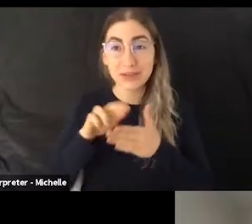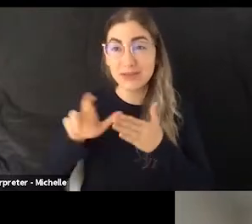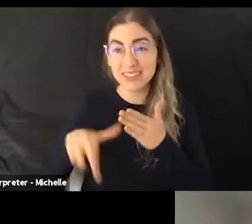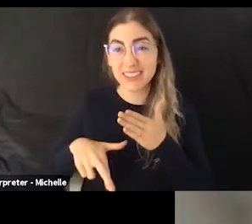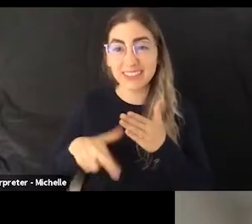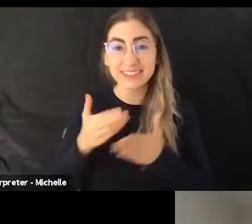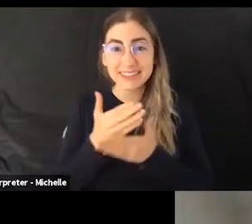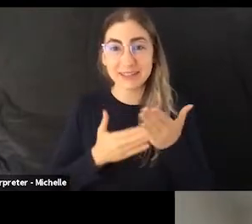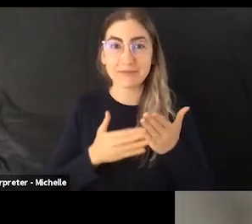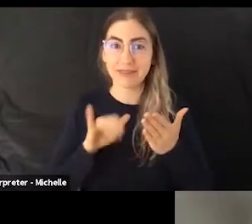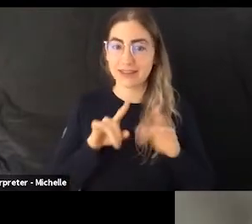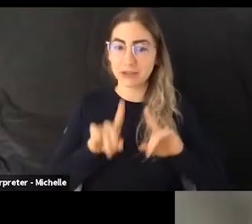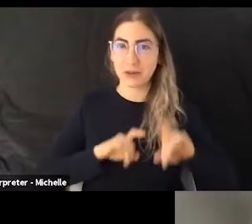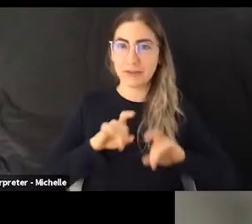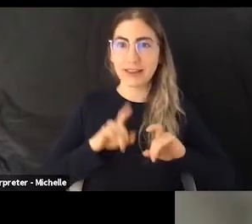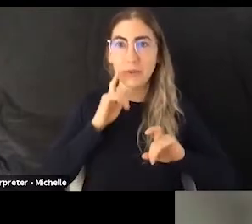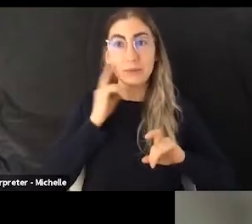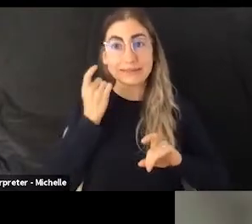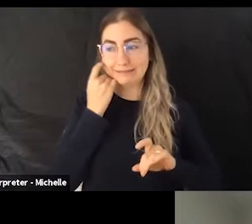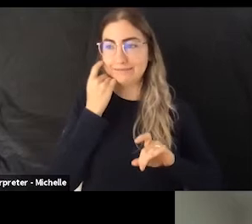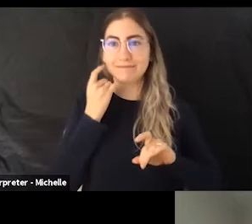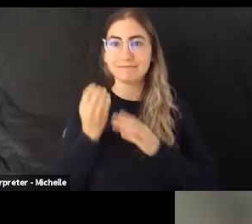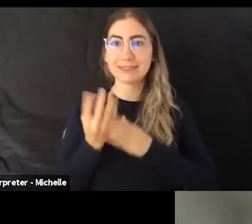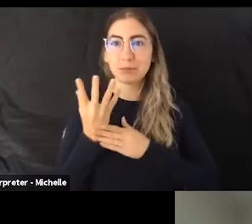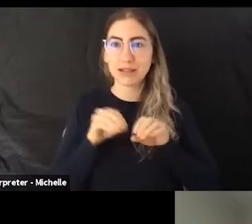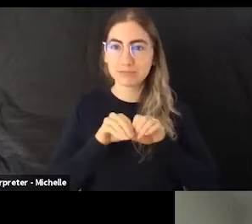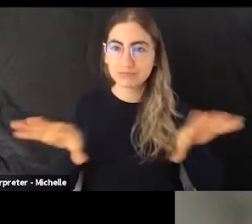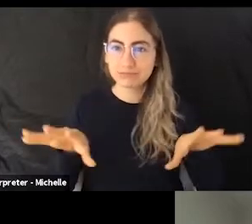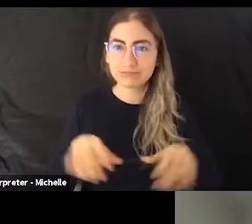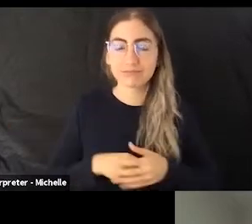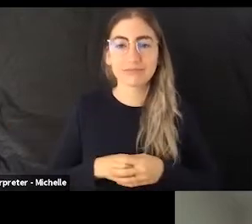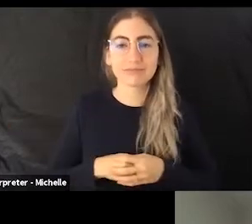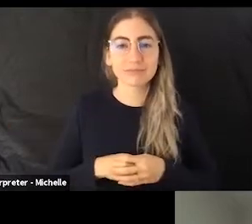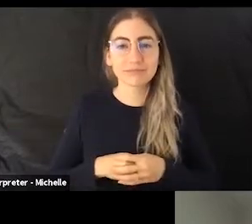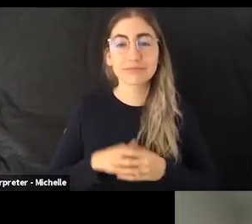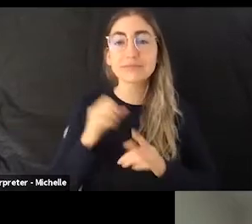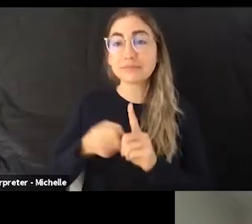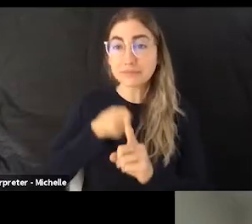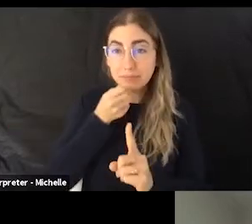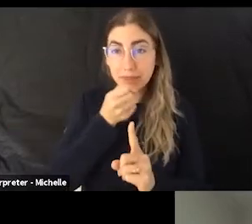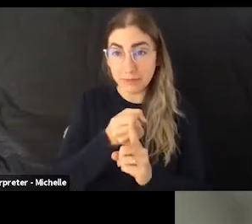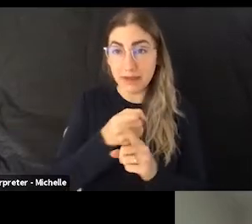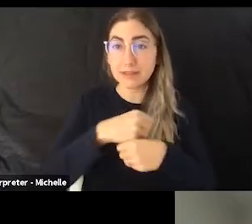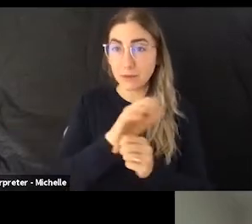DISTRIBUTED EARLIER THIS SPRING. SPRING. IMPACTS OF COVID-19 IMPACTS OF COVID-19 ON COMMUNICATION ACCESSIBILITY FOR ON COMMUNICATION ACCESSIBILITY FOR ADULTS WITH